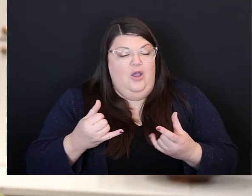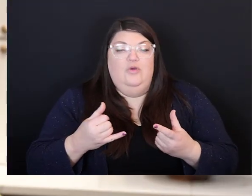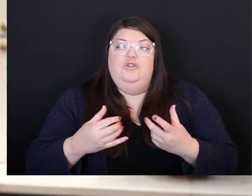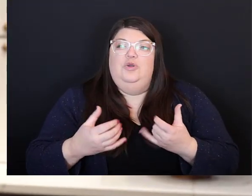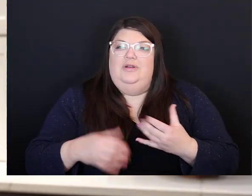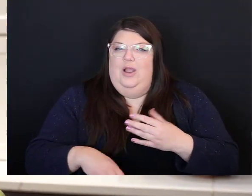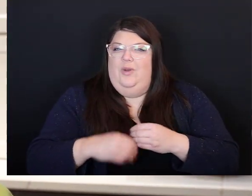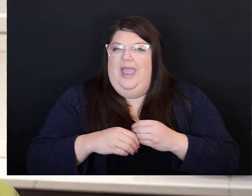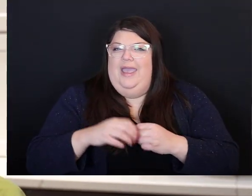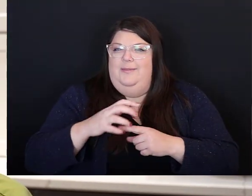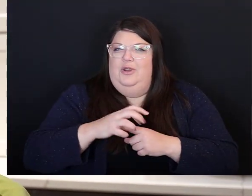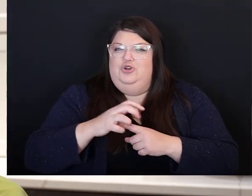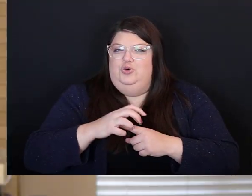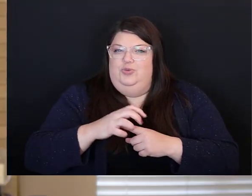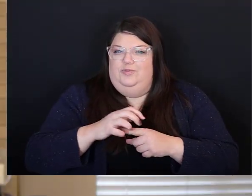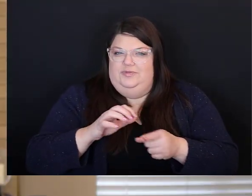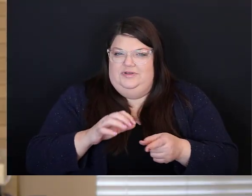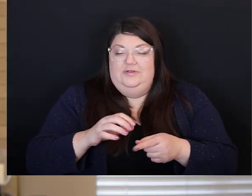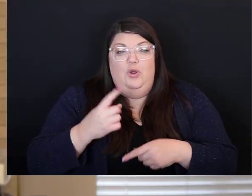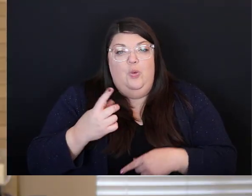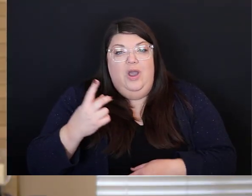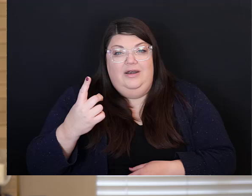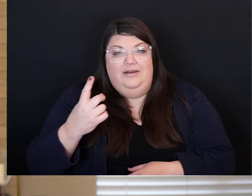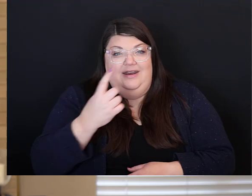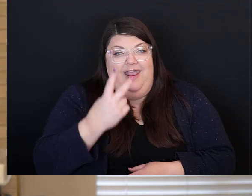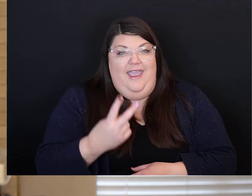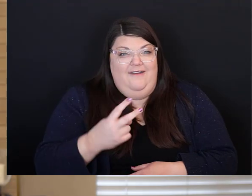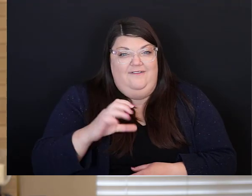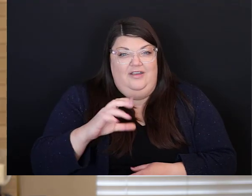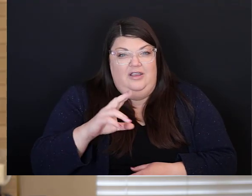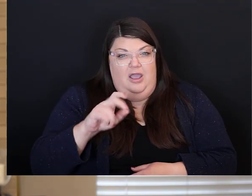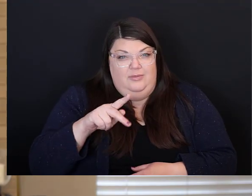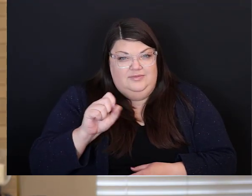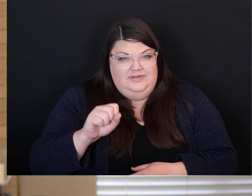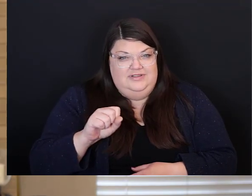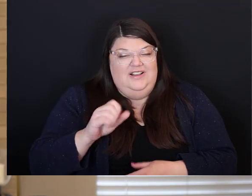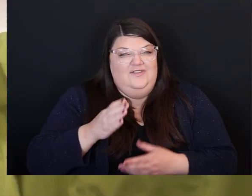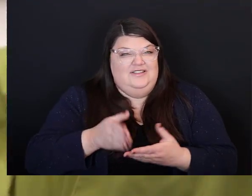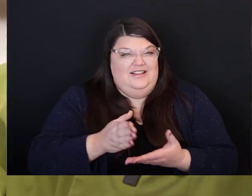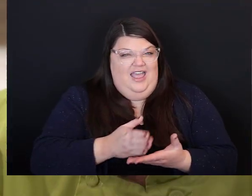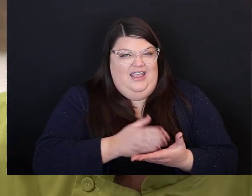the mushrooms are next. You're going to use one and a half cups of mushrooms, sliced mushrooms, of your choice.